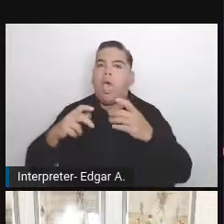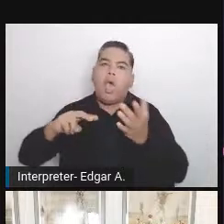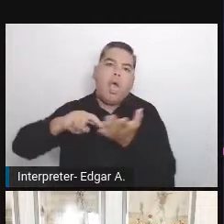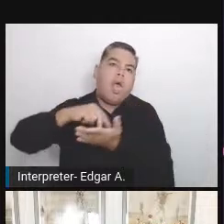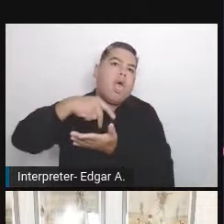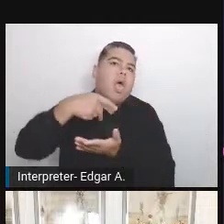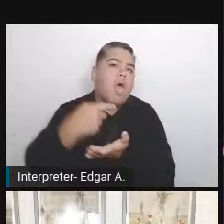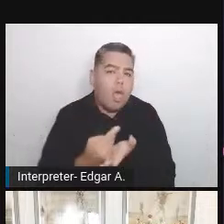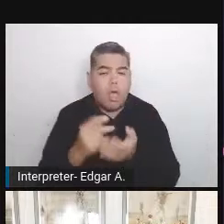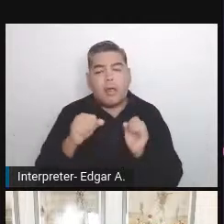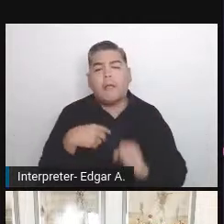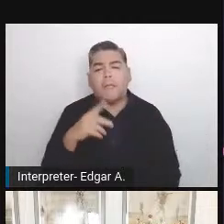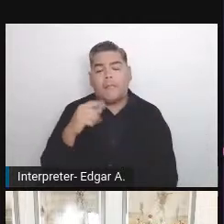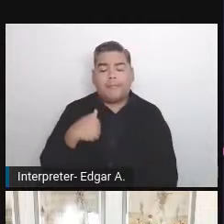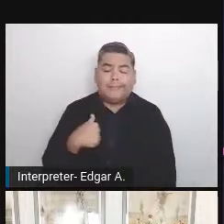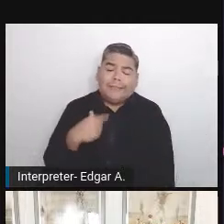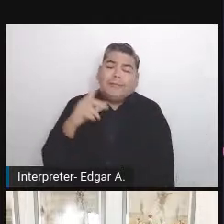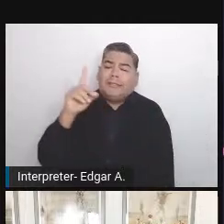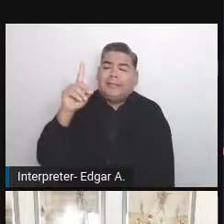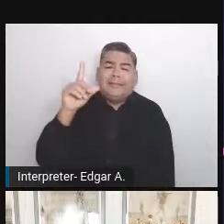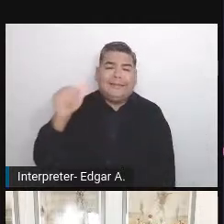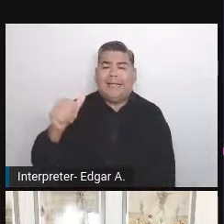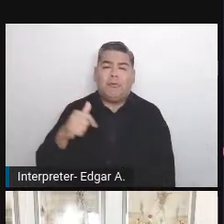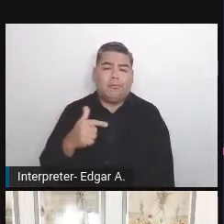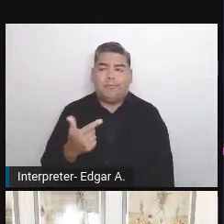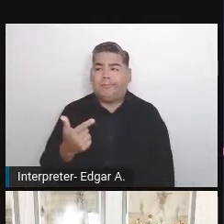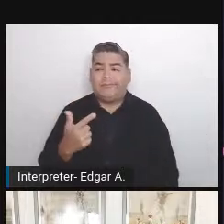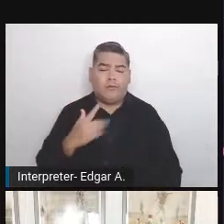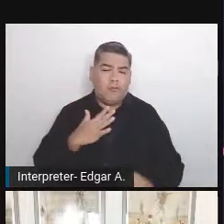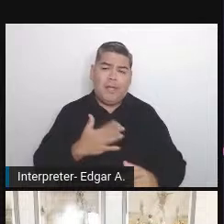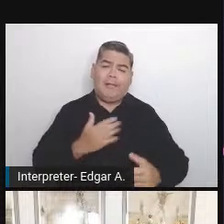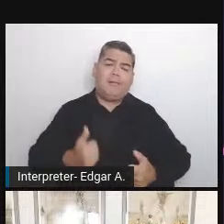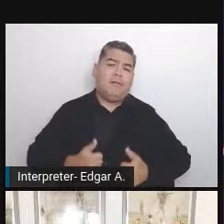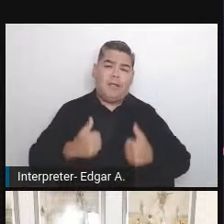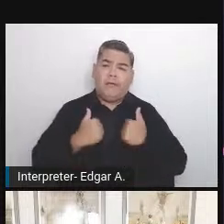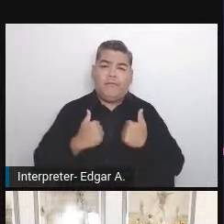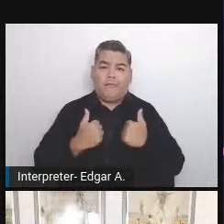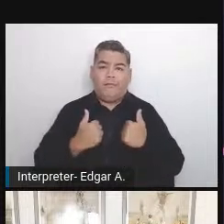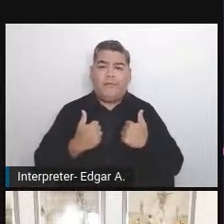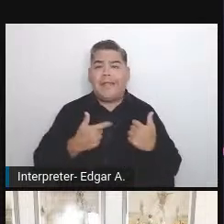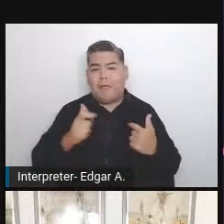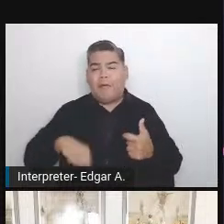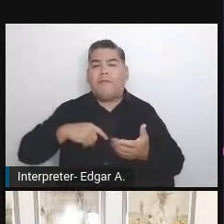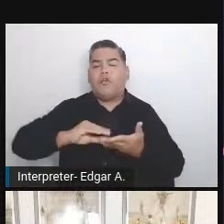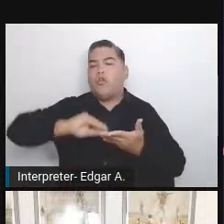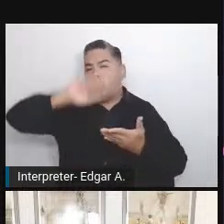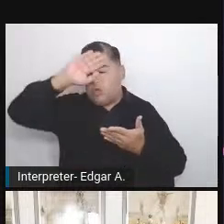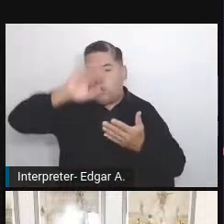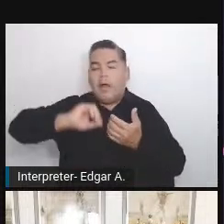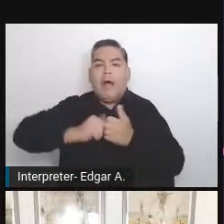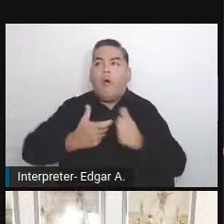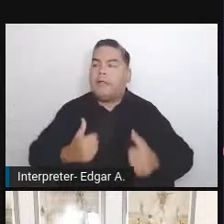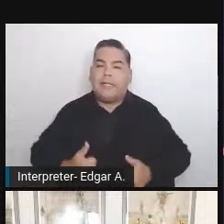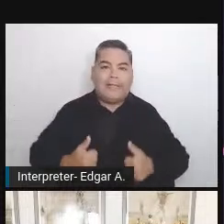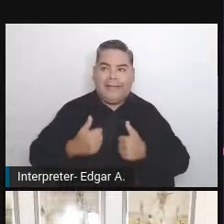of us will get into an accident or something and we will be disabled for the rest of our lives.